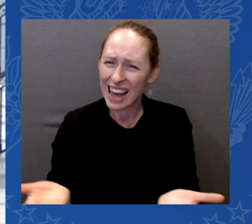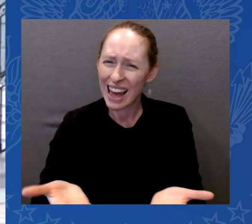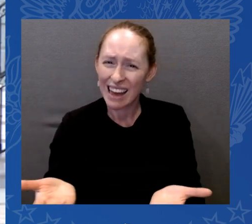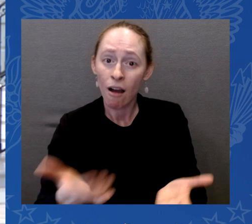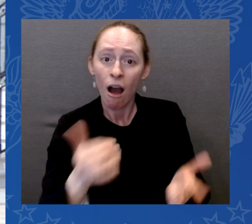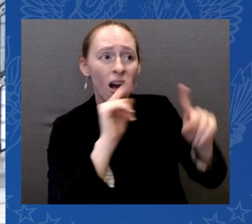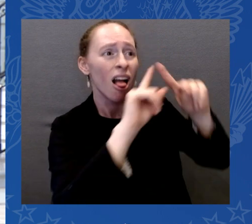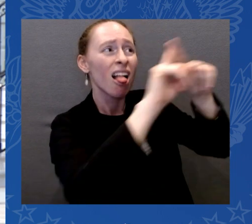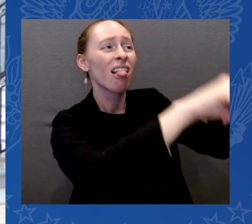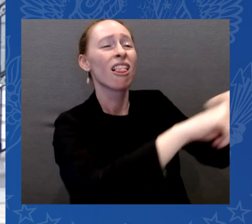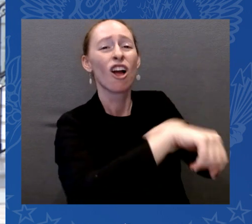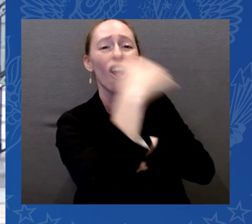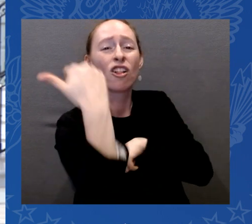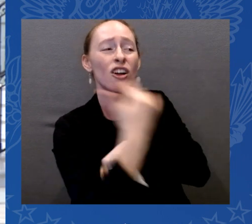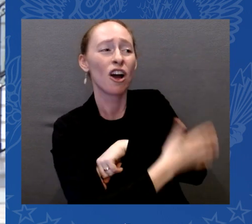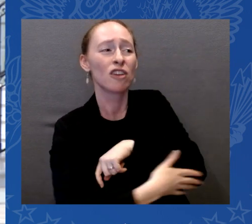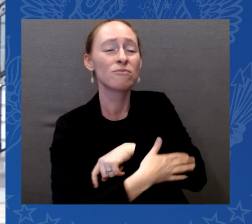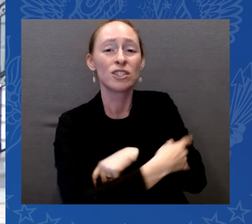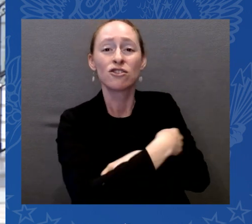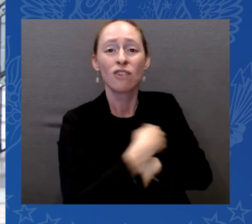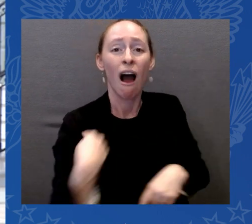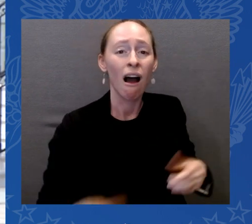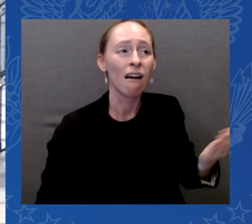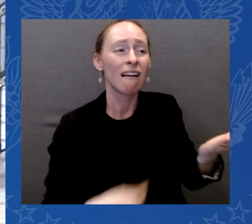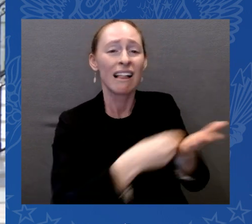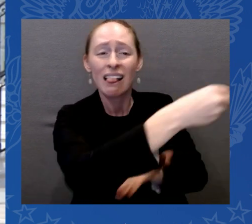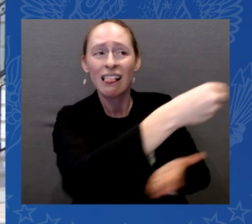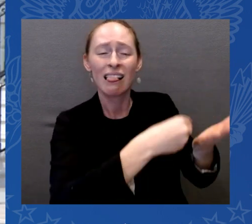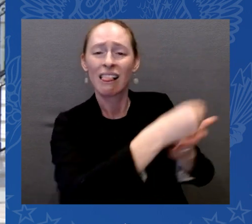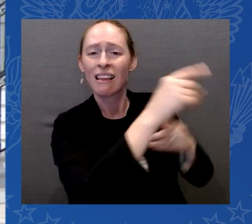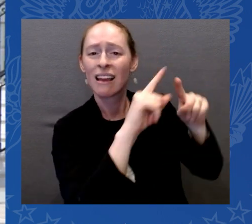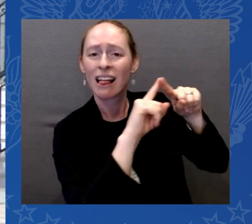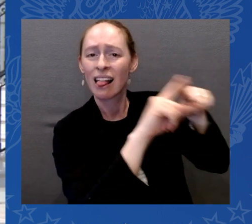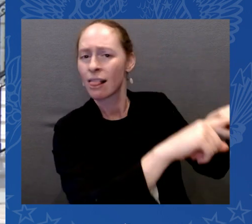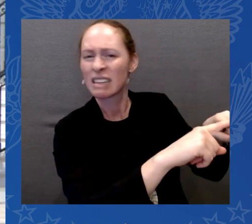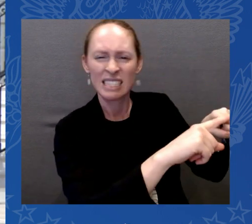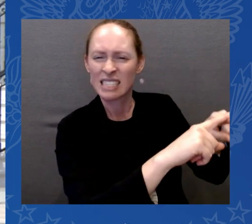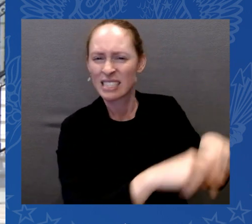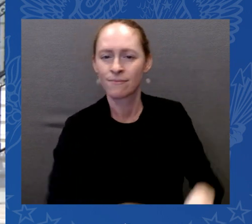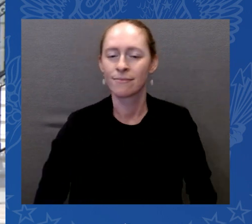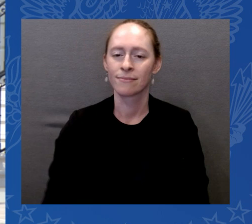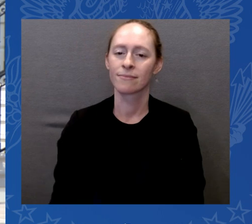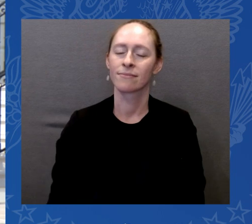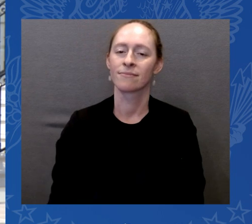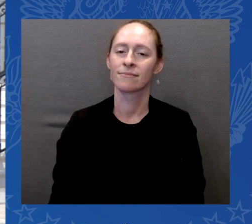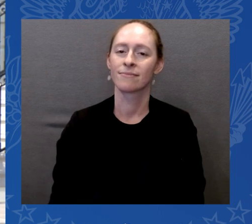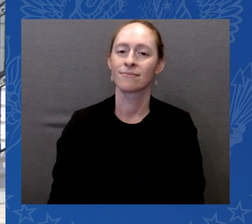The Inflation Reduction Act won't just lower energy costs, it will create an untold number of energy jobs.